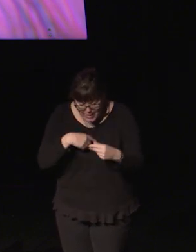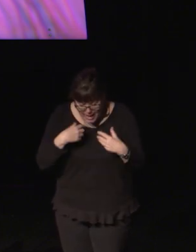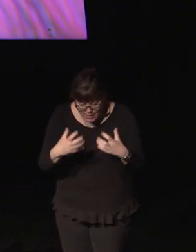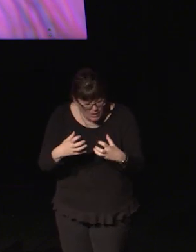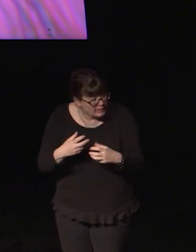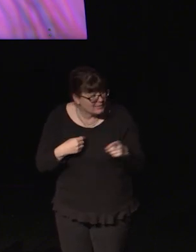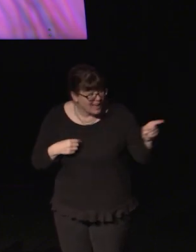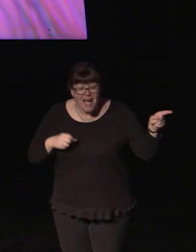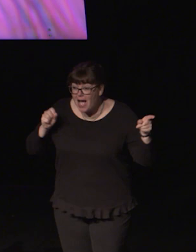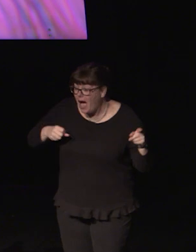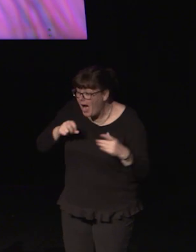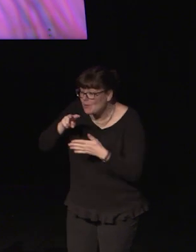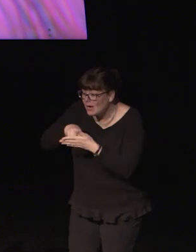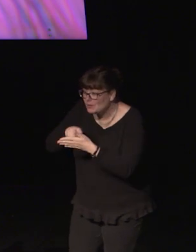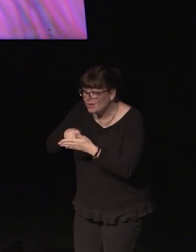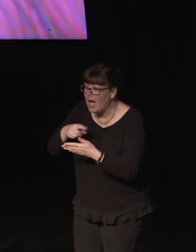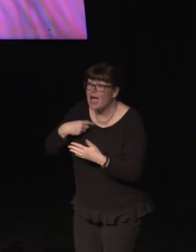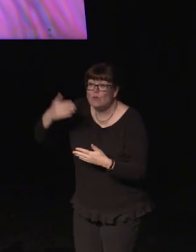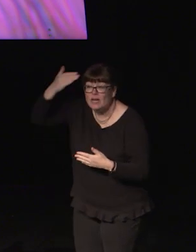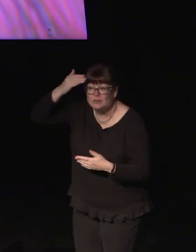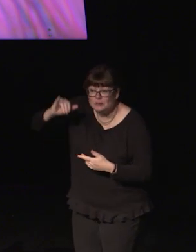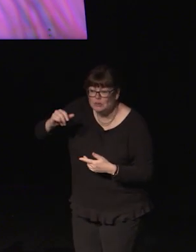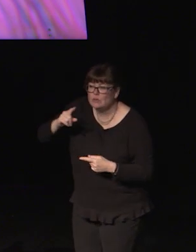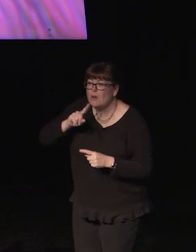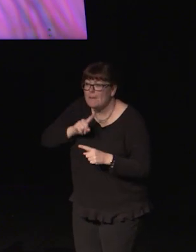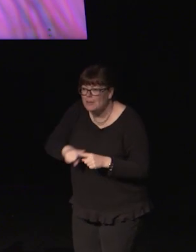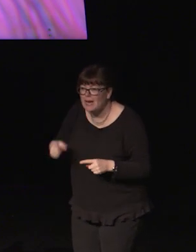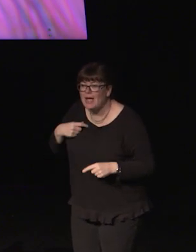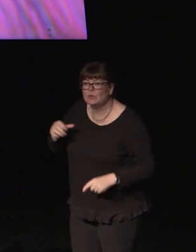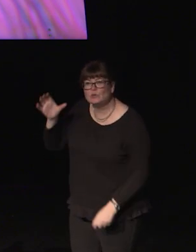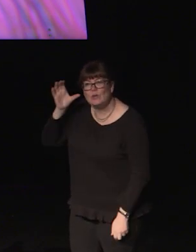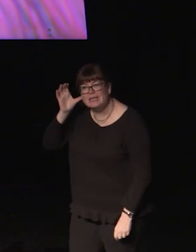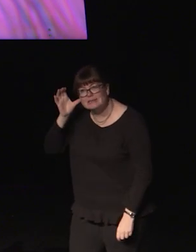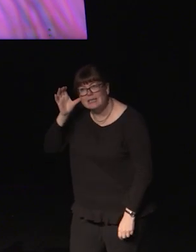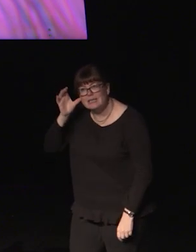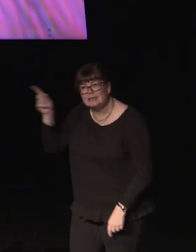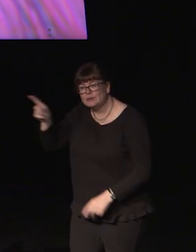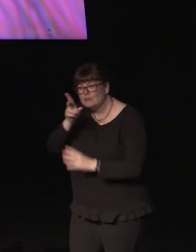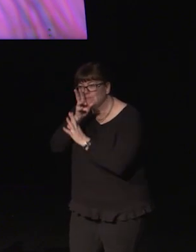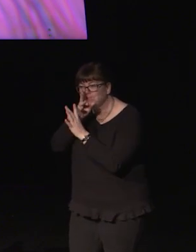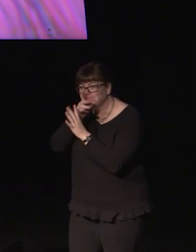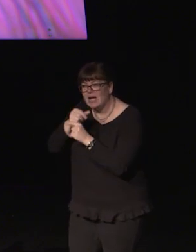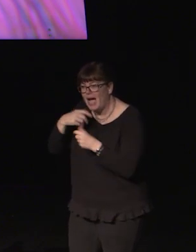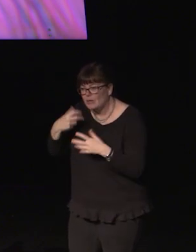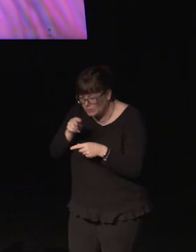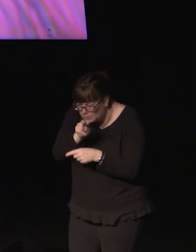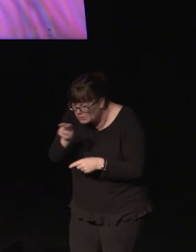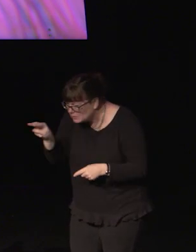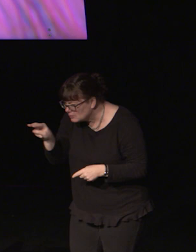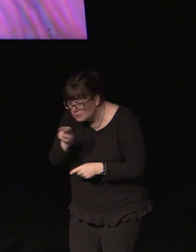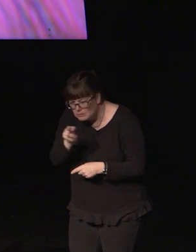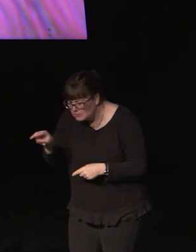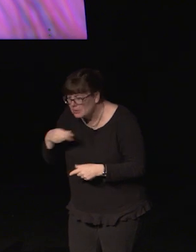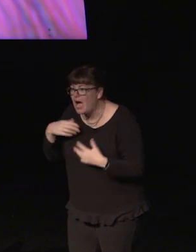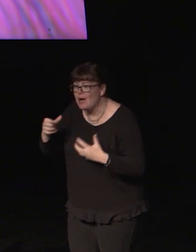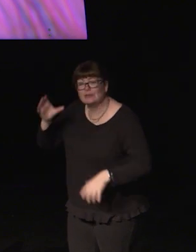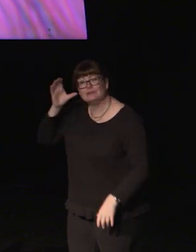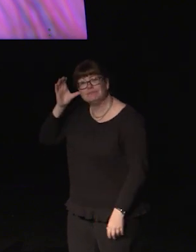Yeah, that would be great. -Yeah, yeah. They have such great voice actors in these games, they could read it to me bright and blue. Ok, anyway. -Sorry.